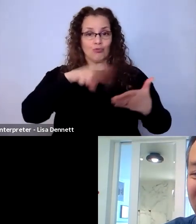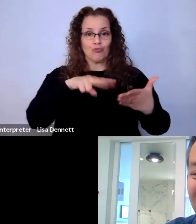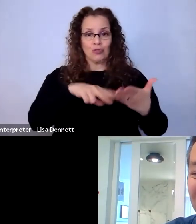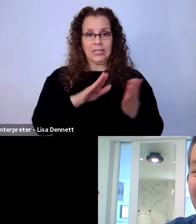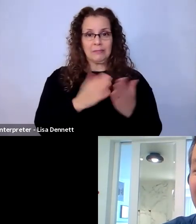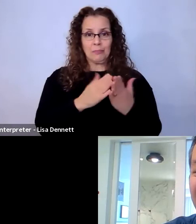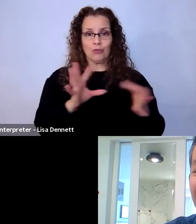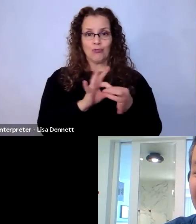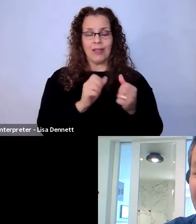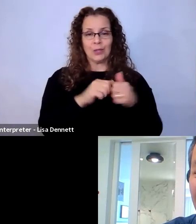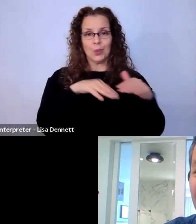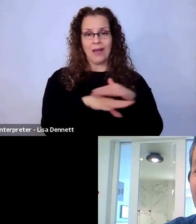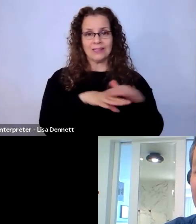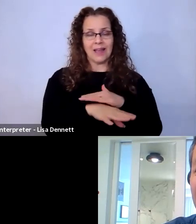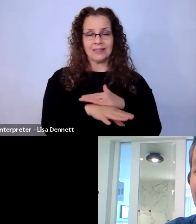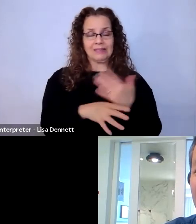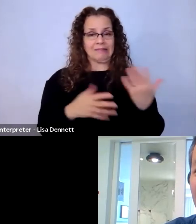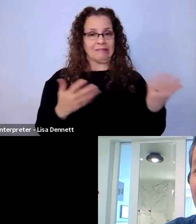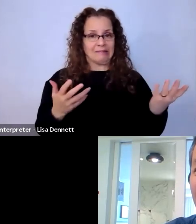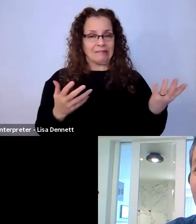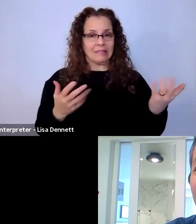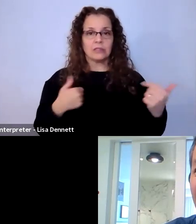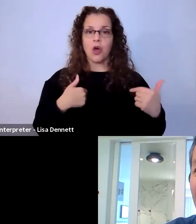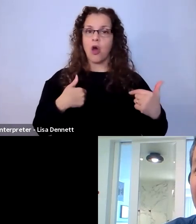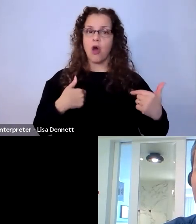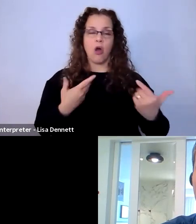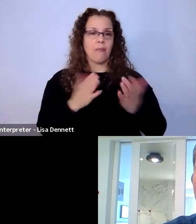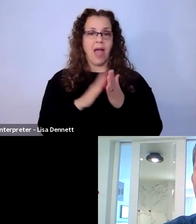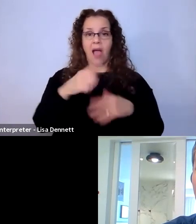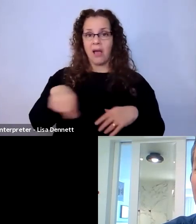That are out there, so we invite people to to actually contribute